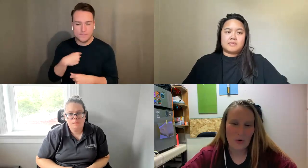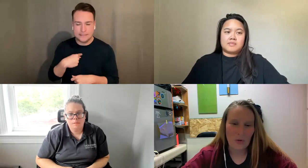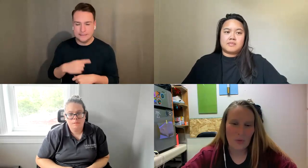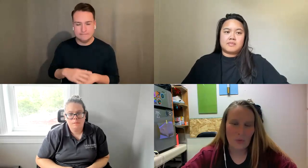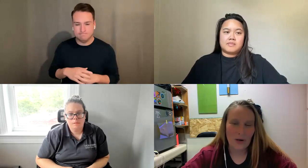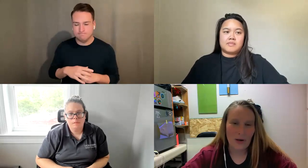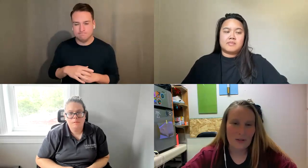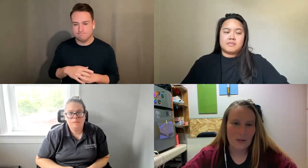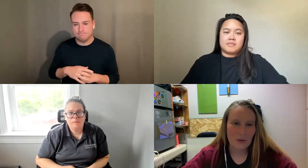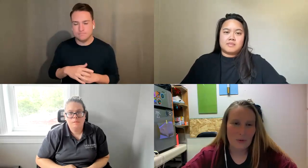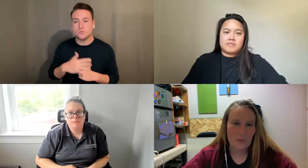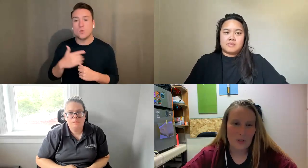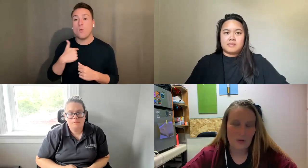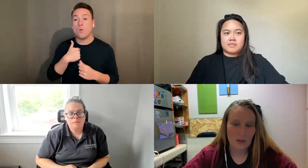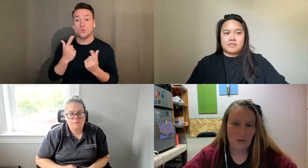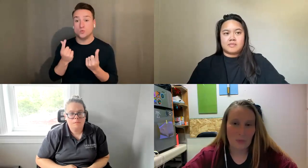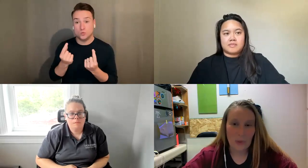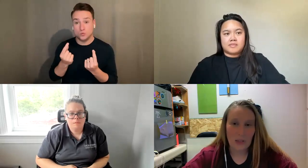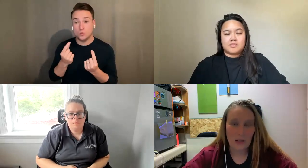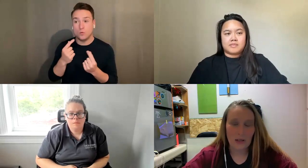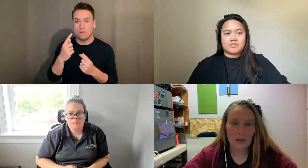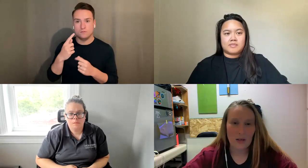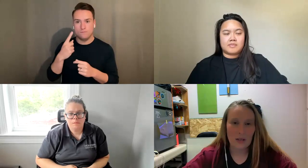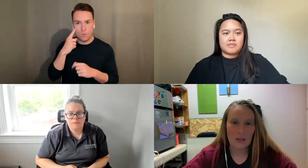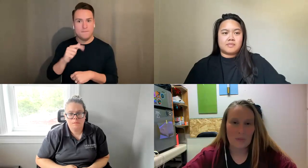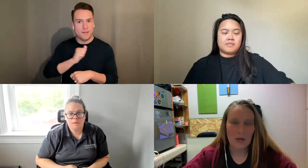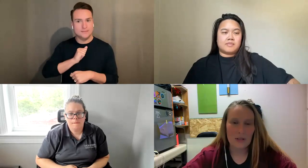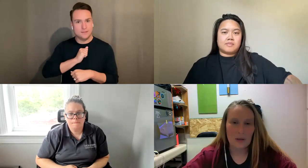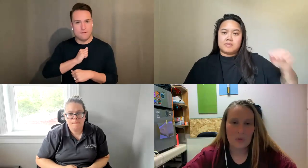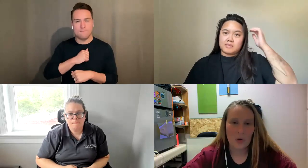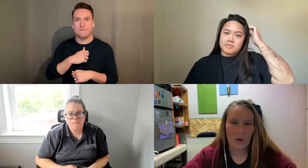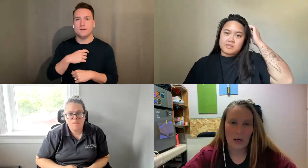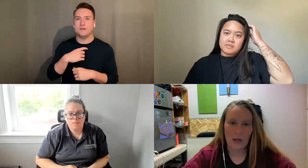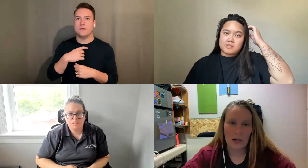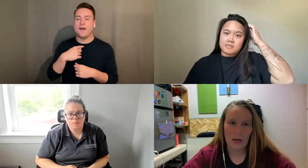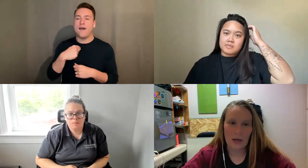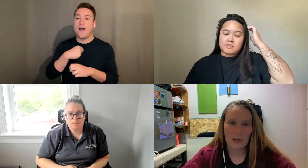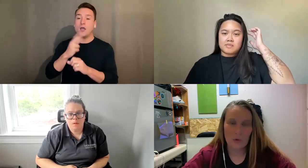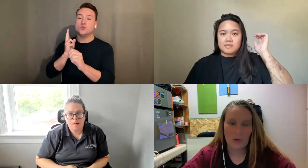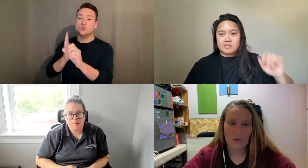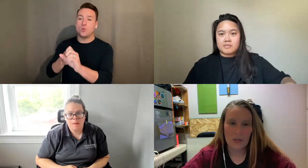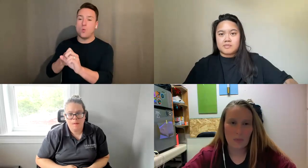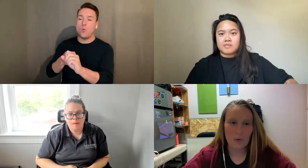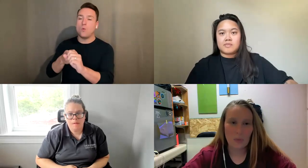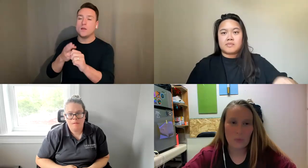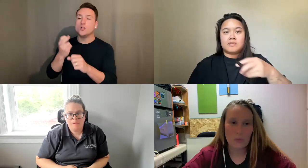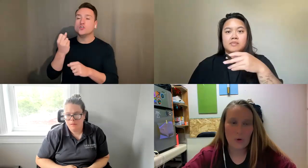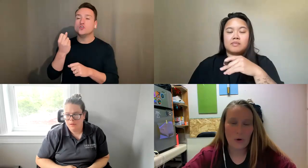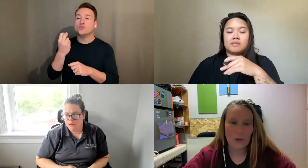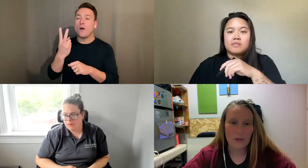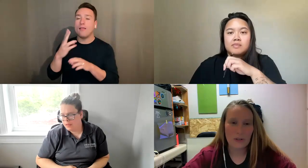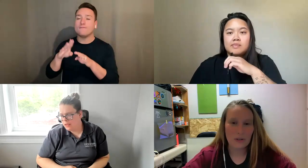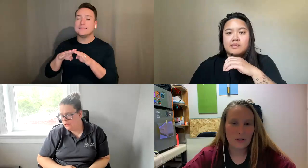So what I had to do specifically for me I ended up joining a 12 step group called adult